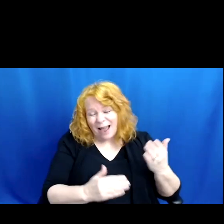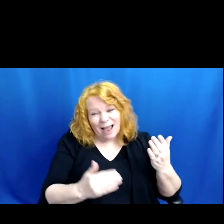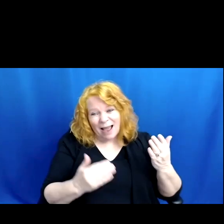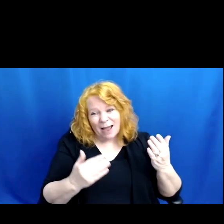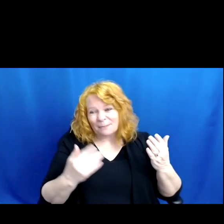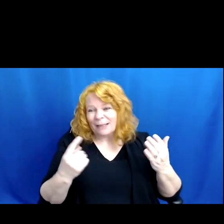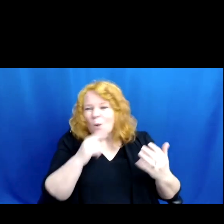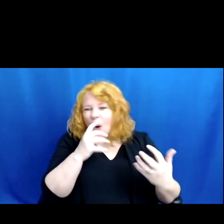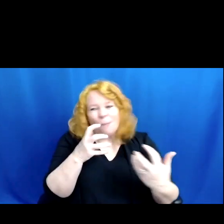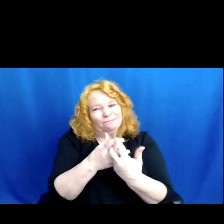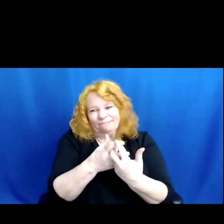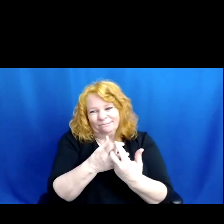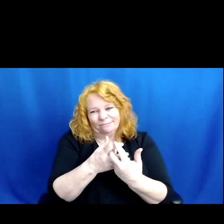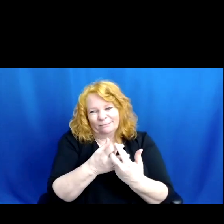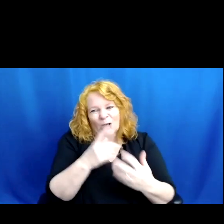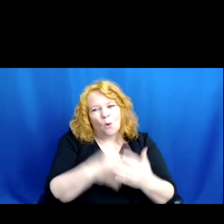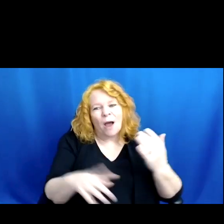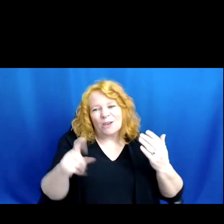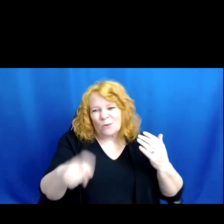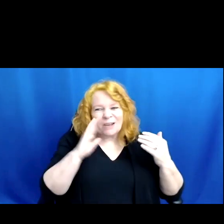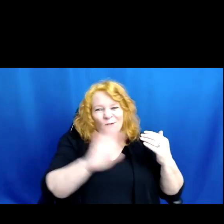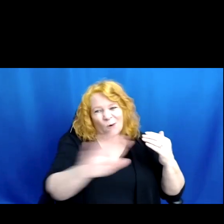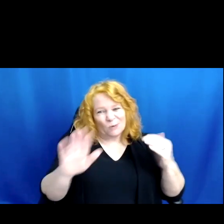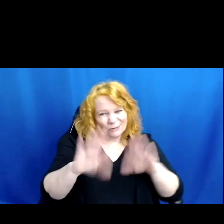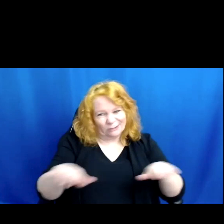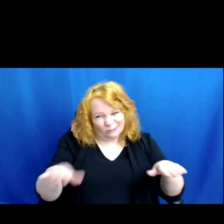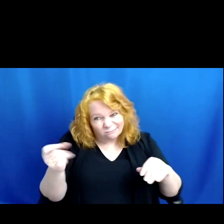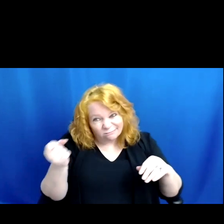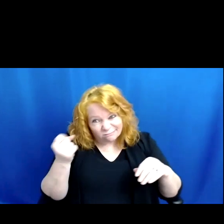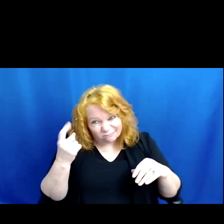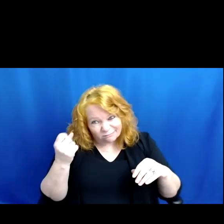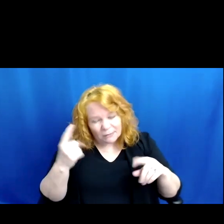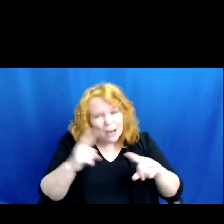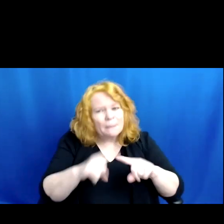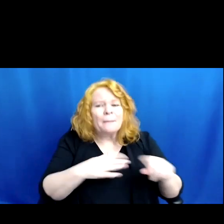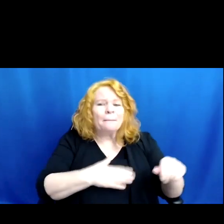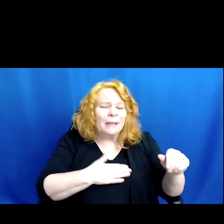as you would like them to be for your child but I ask you to bear with the show and keep